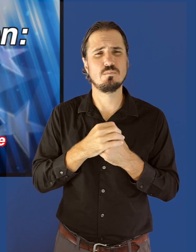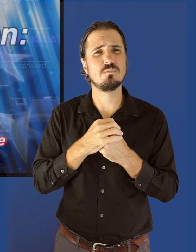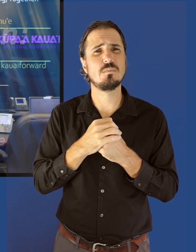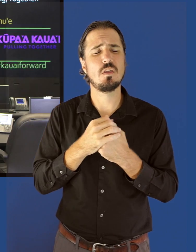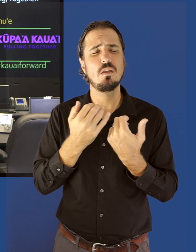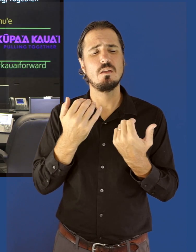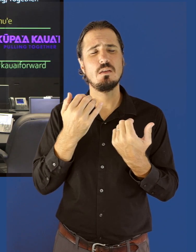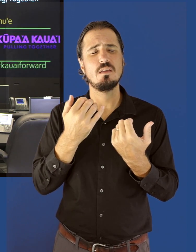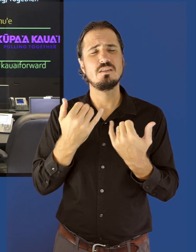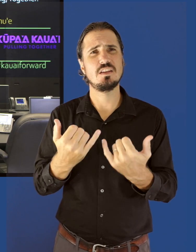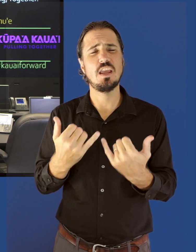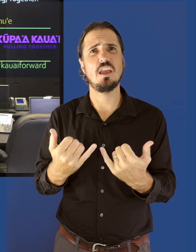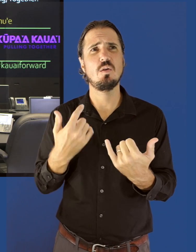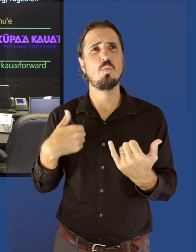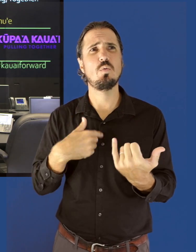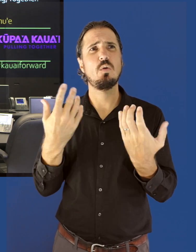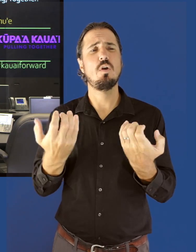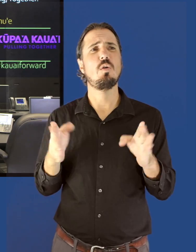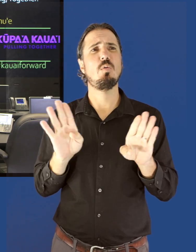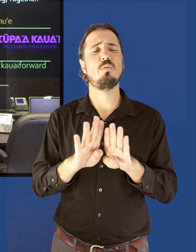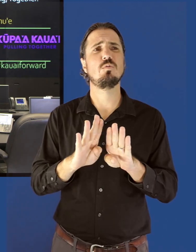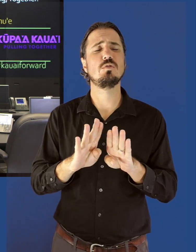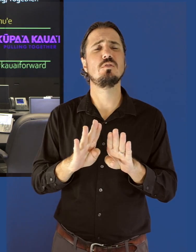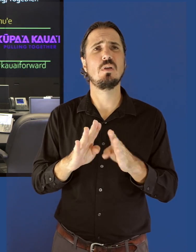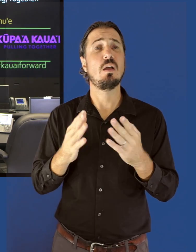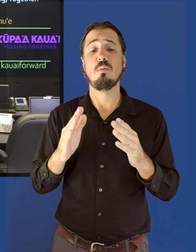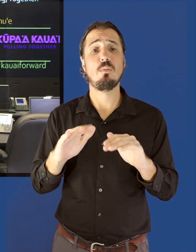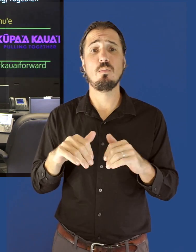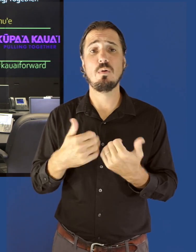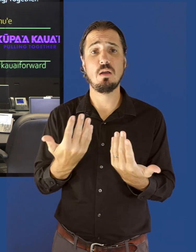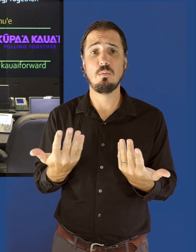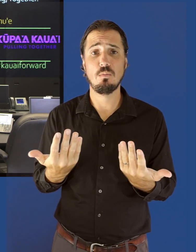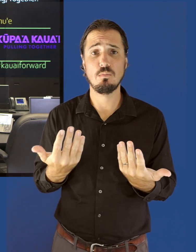We want to end today’s update by simply saying, MAHALO!